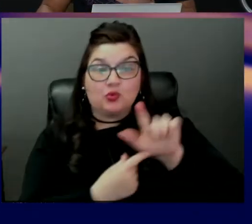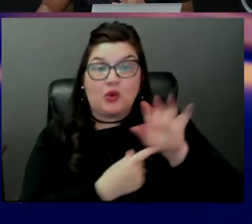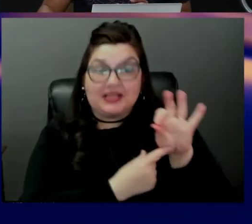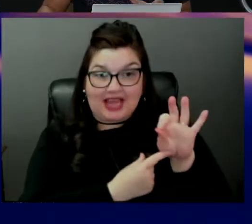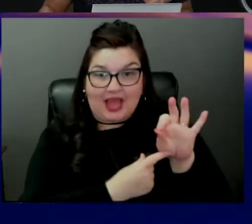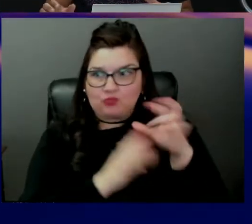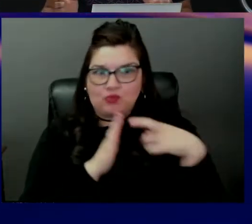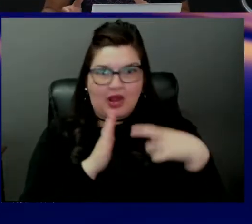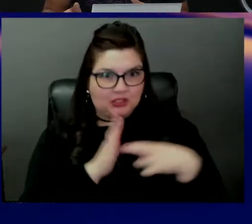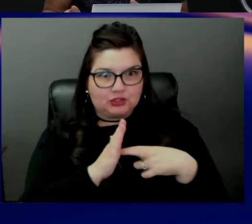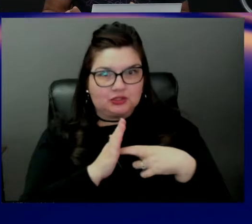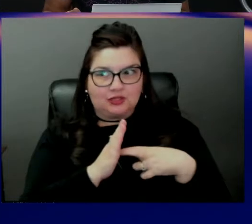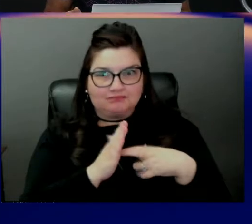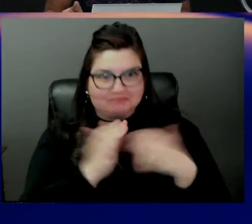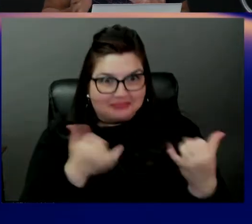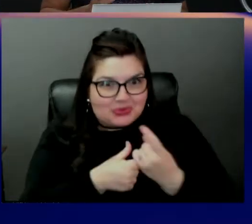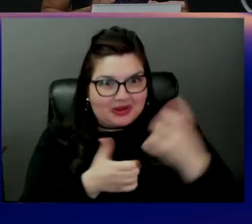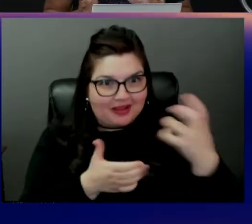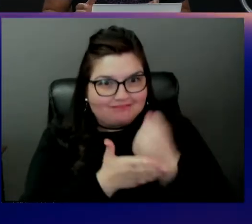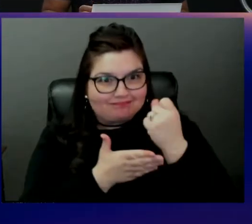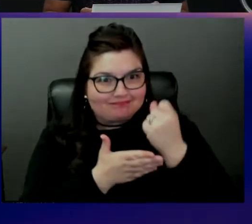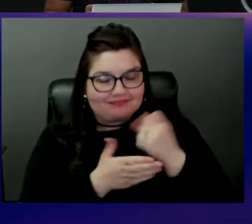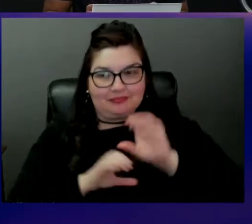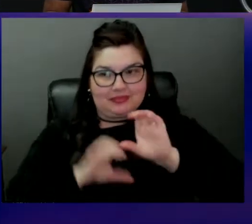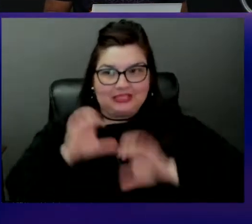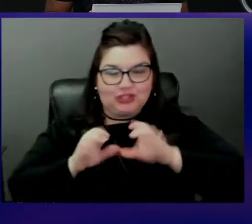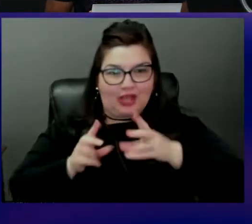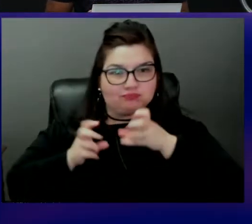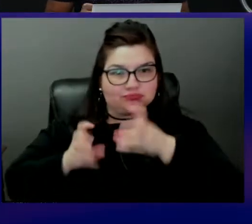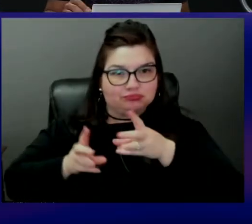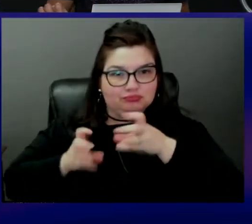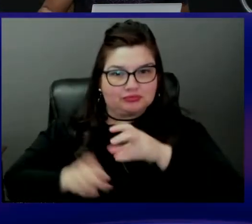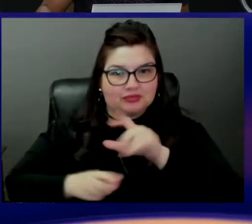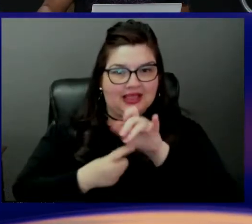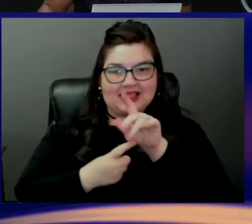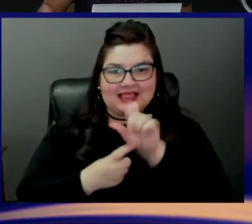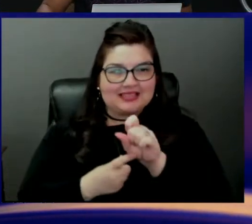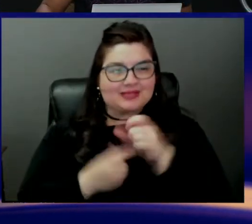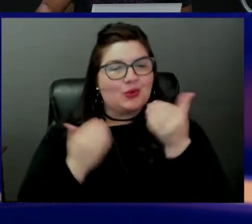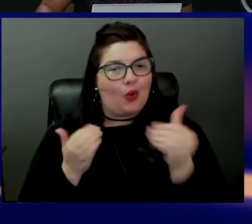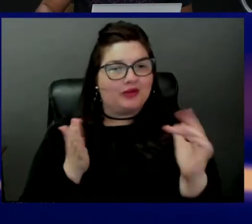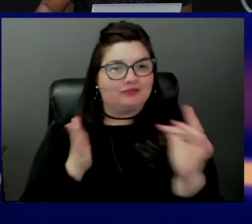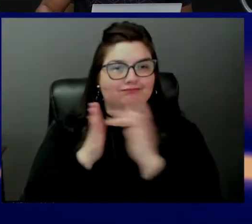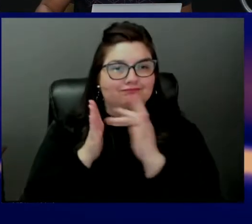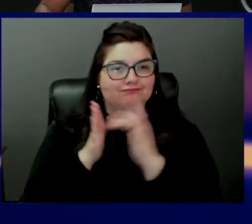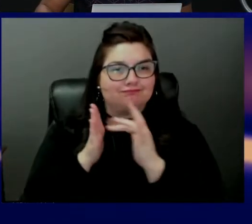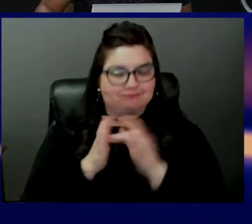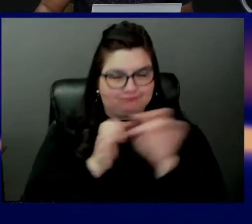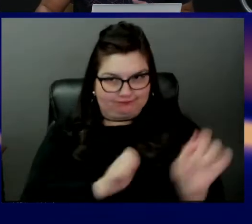we should have chat moderators throwing links in the chat. So click on one of those and go to it. And right here we can sign up now.